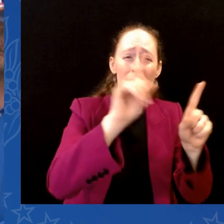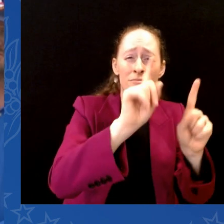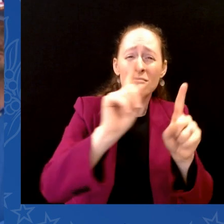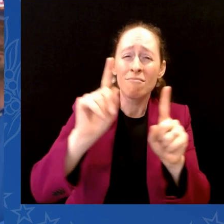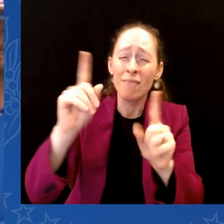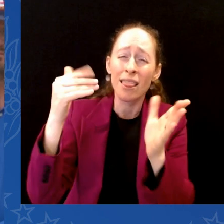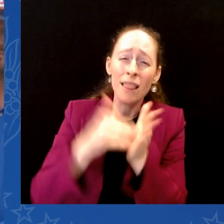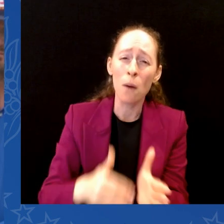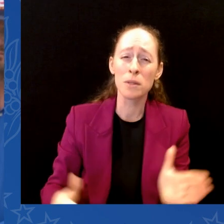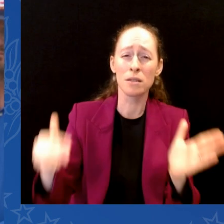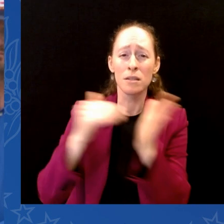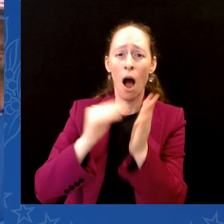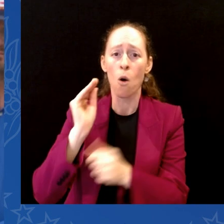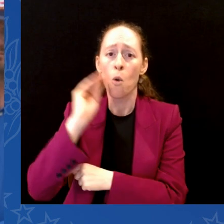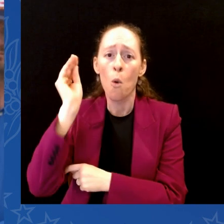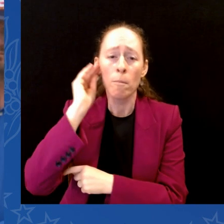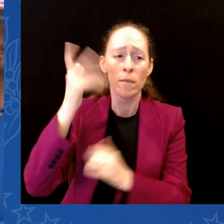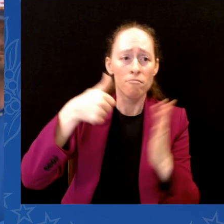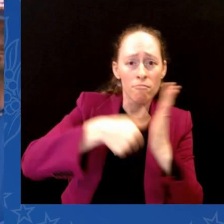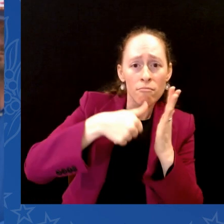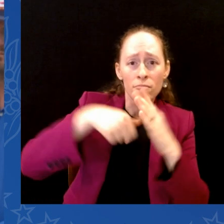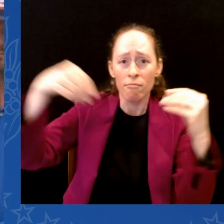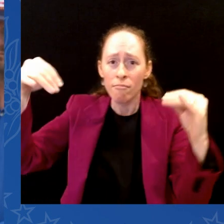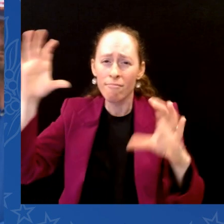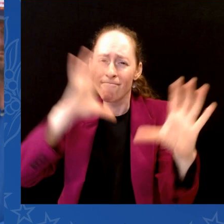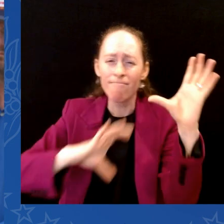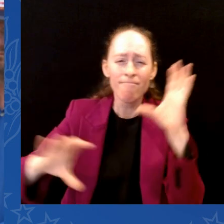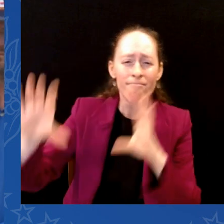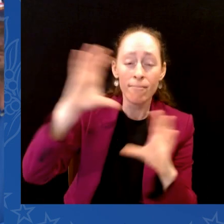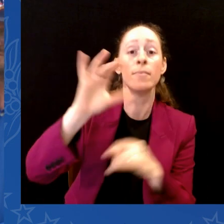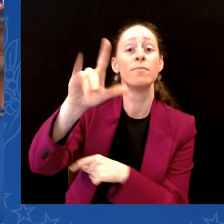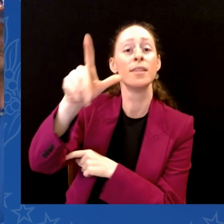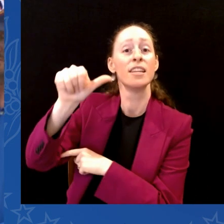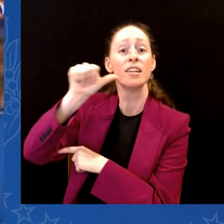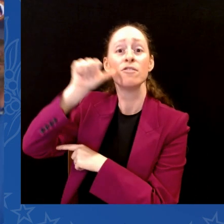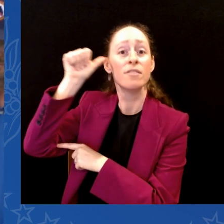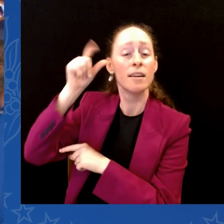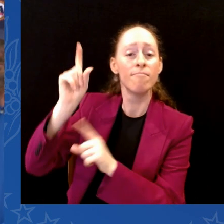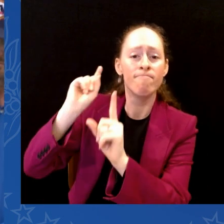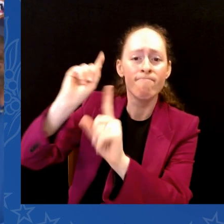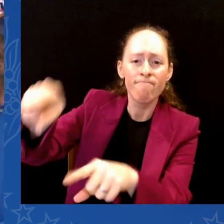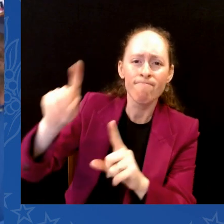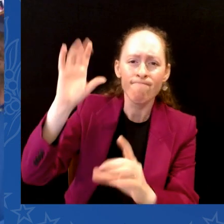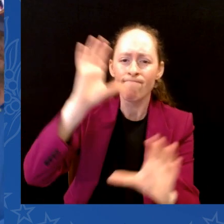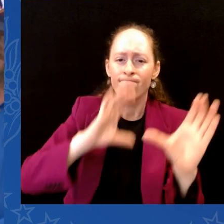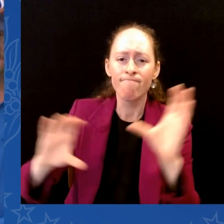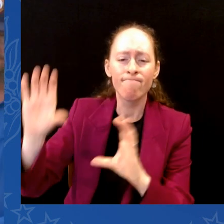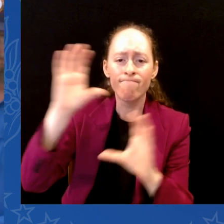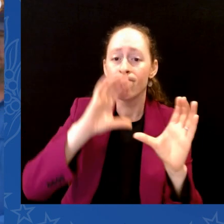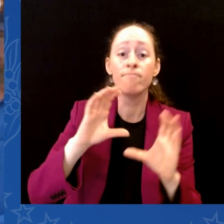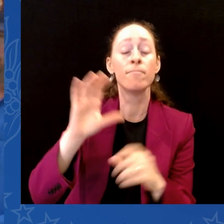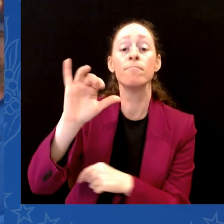examined 24,000 structures just in this county, making sure we're accounting